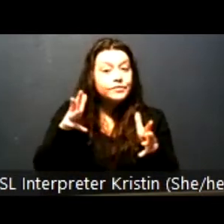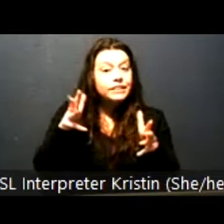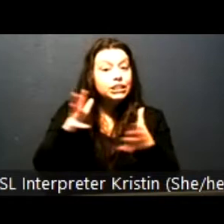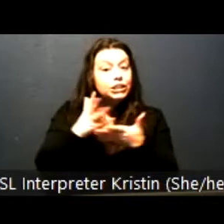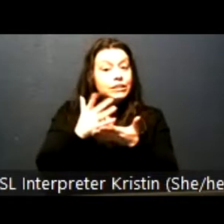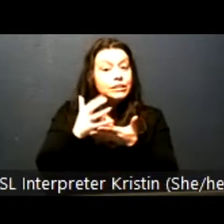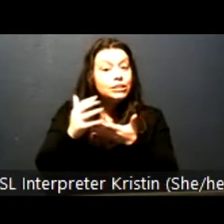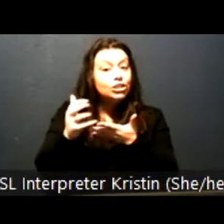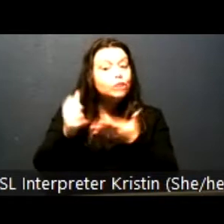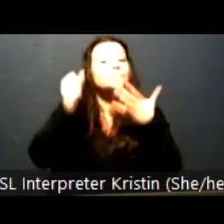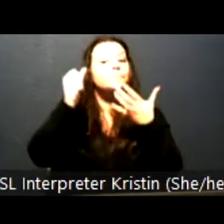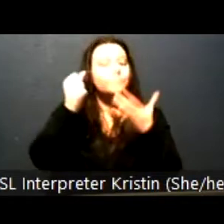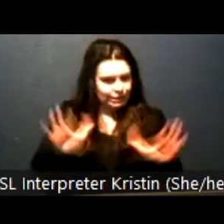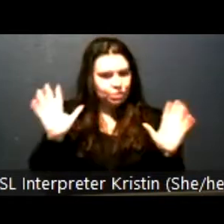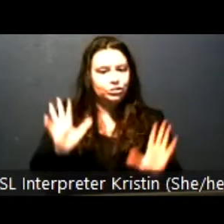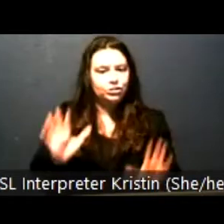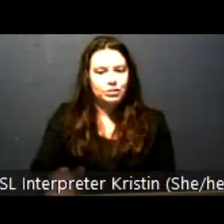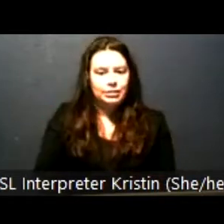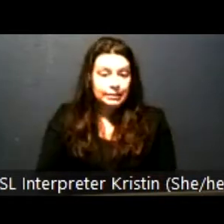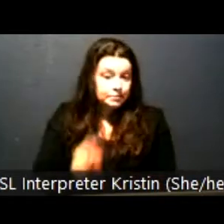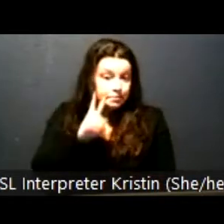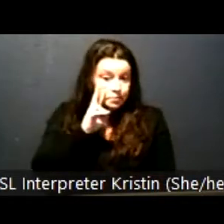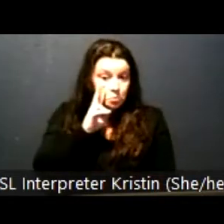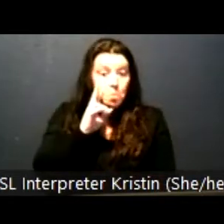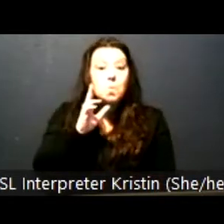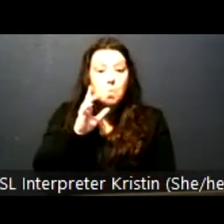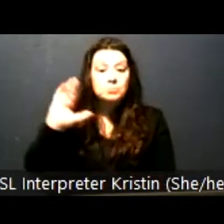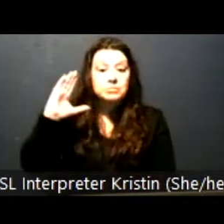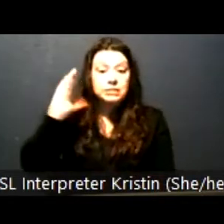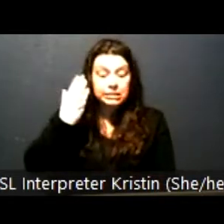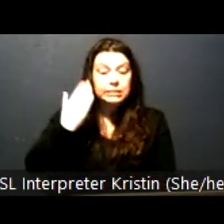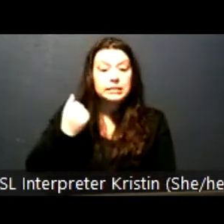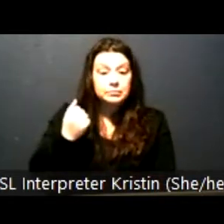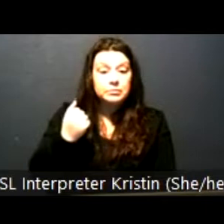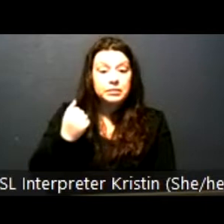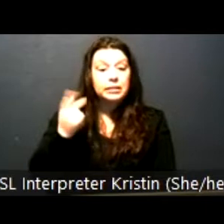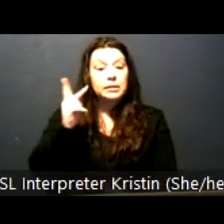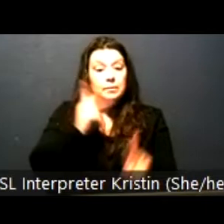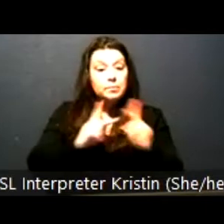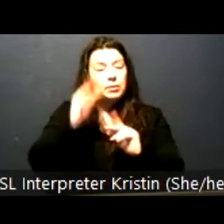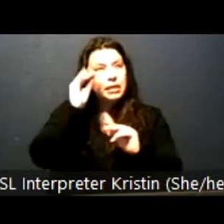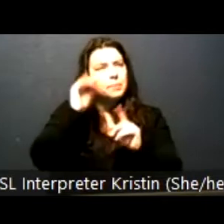Okay, let's see. So it looks like if people were thinking about birds and engineering a device they